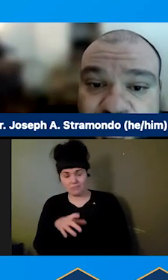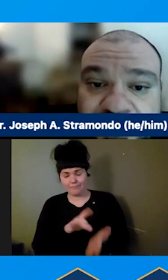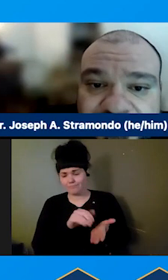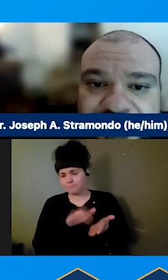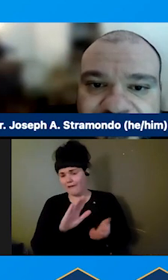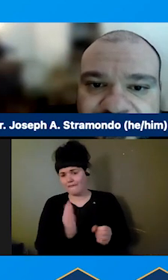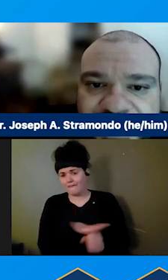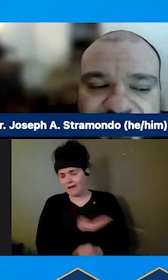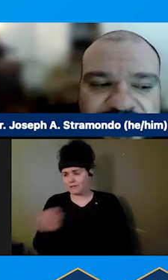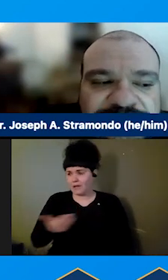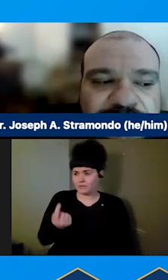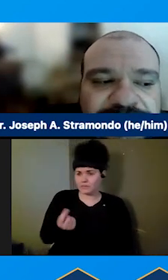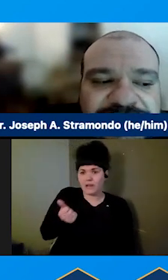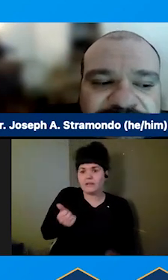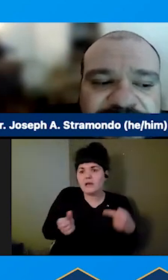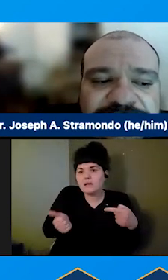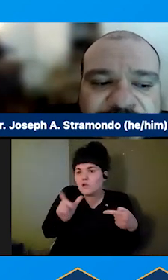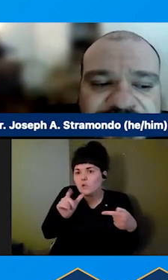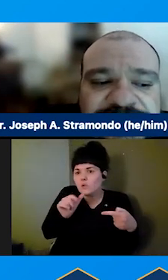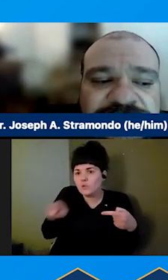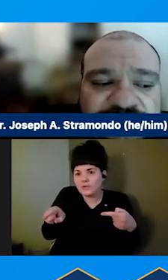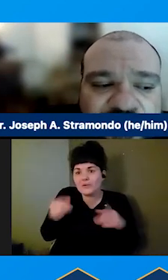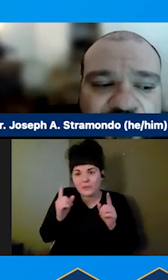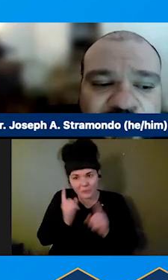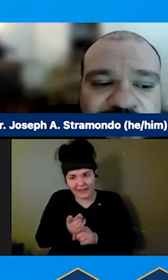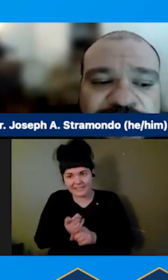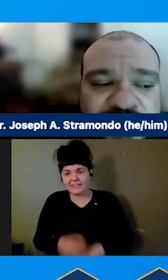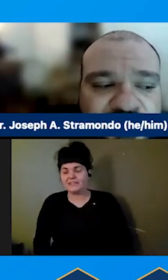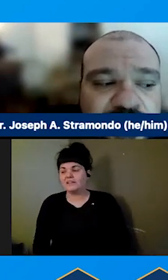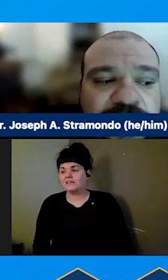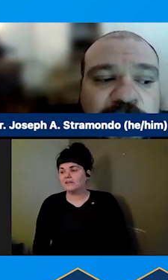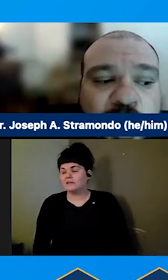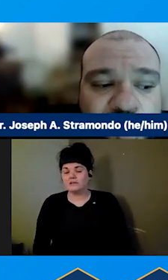else. Another who. Right. So giving a person control over the